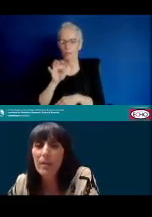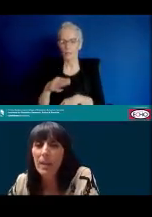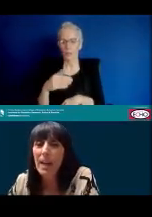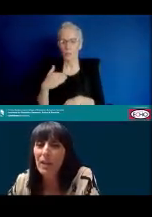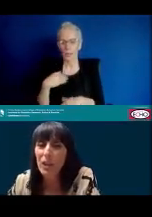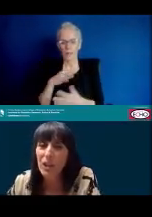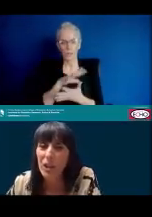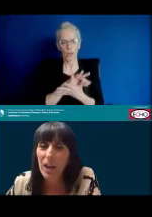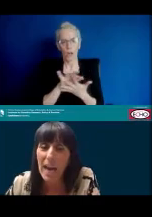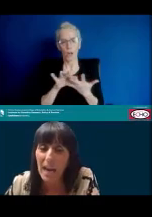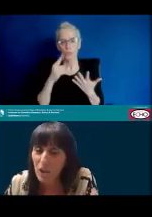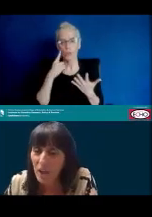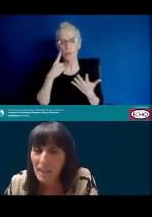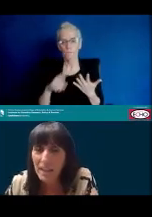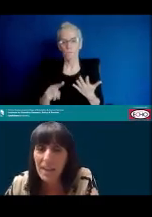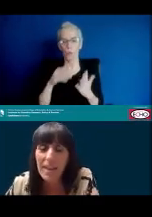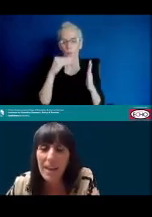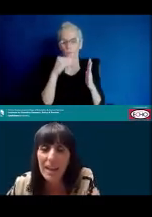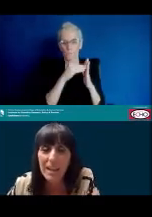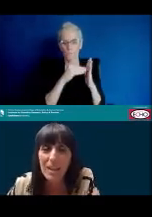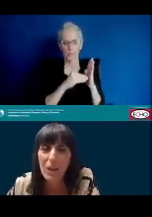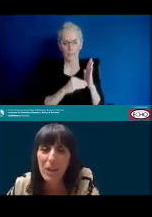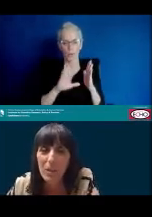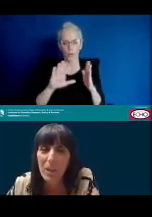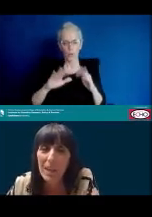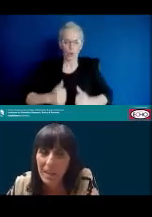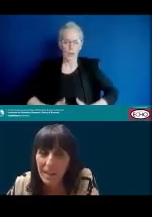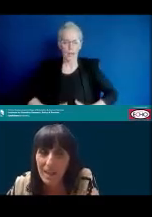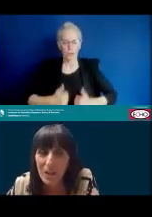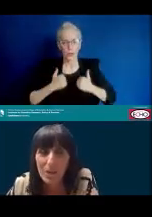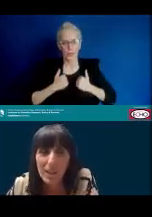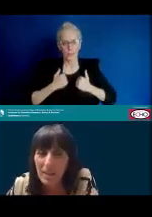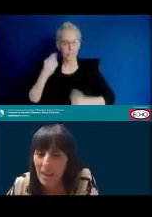fill out your address that is so that we can send you little